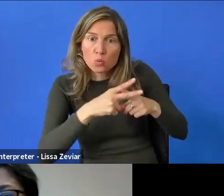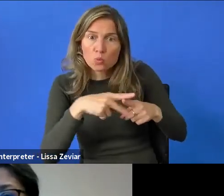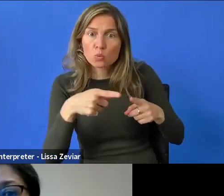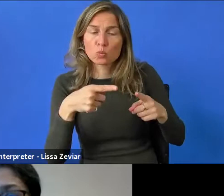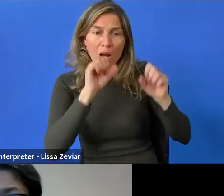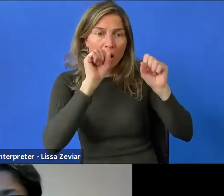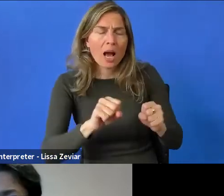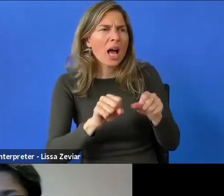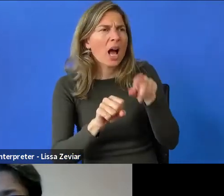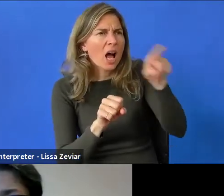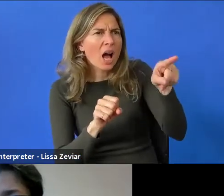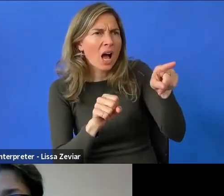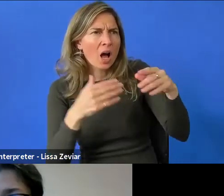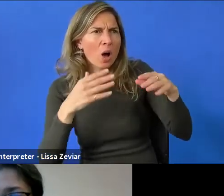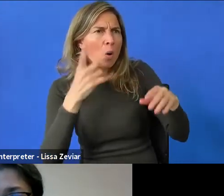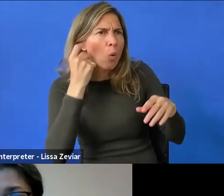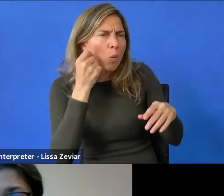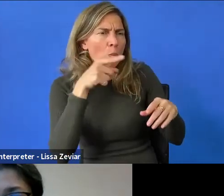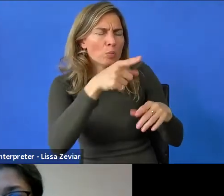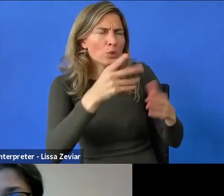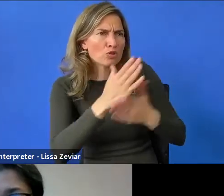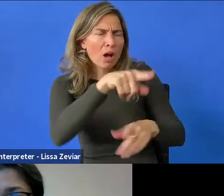of women's rights in our particular case,